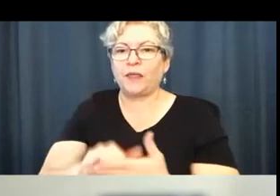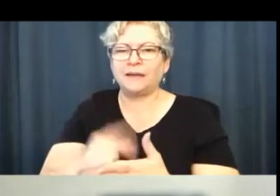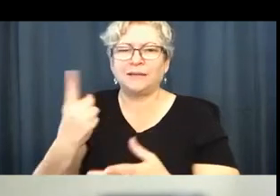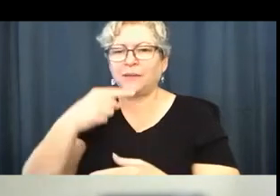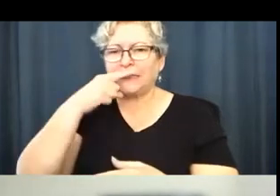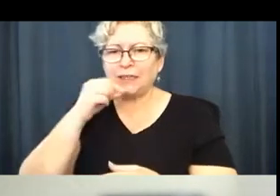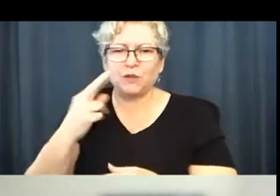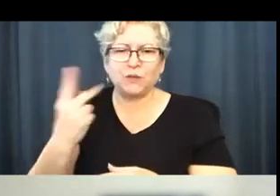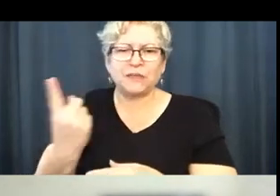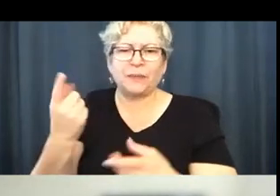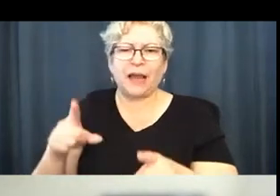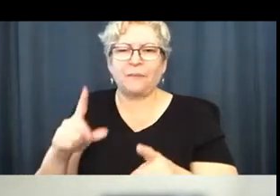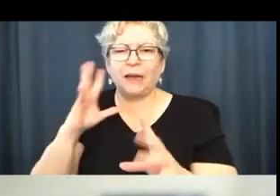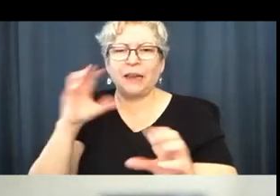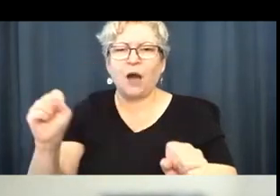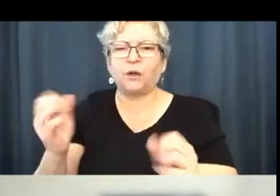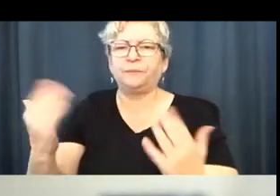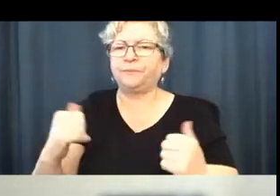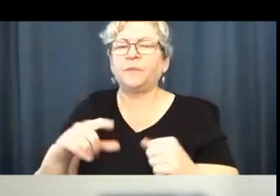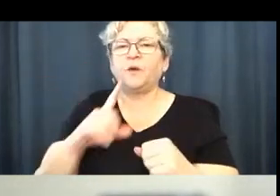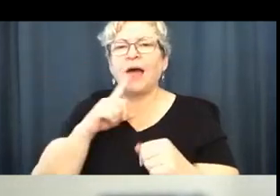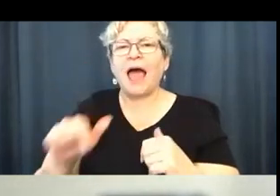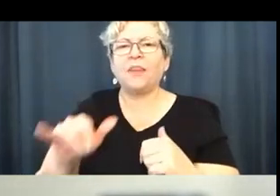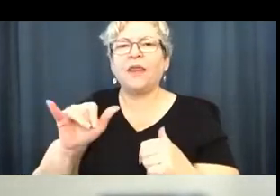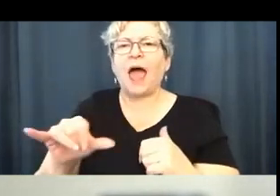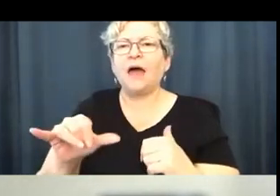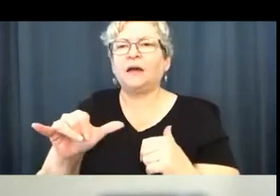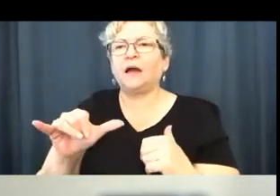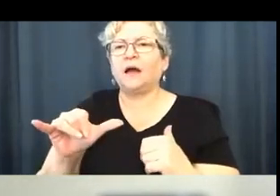can again achieve that digital inclusion.